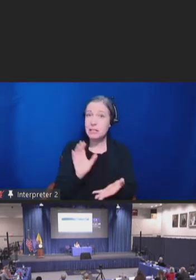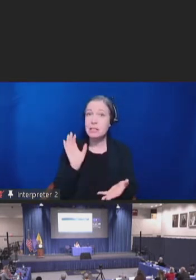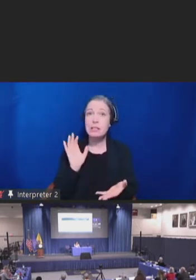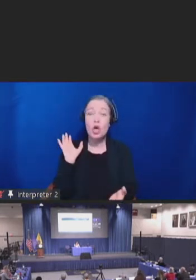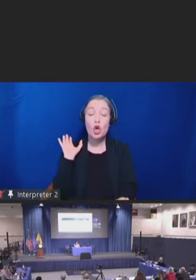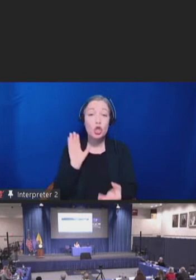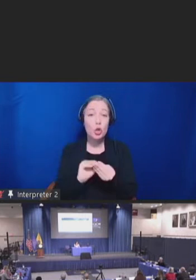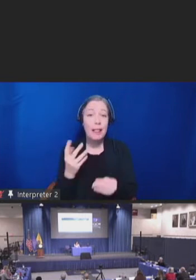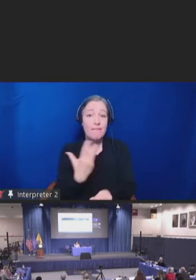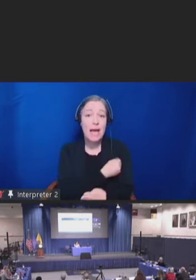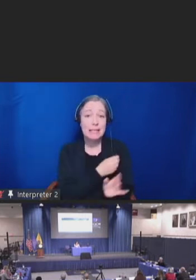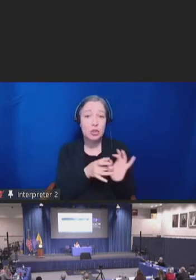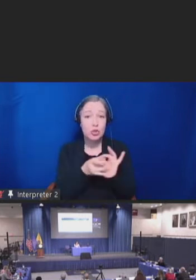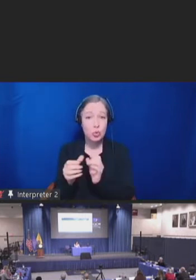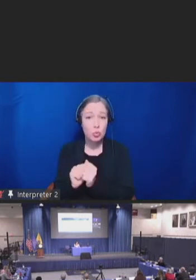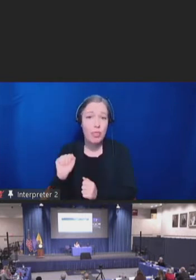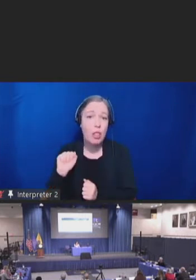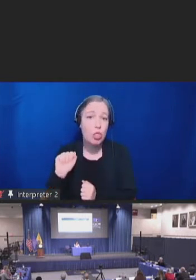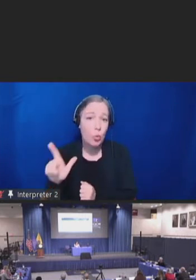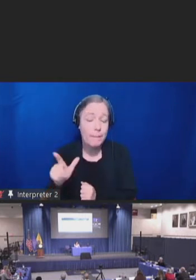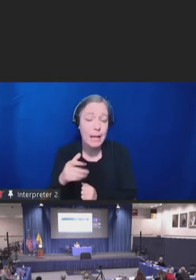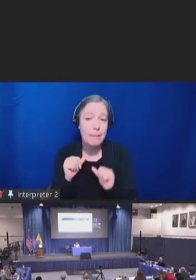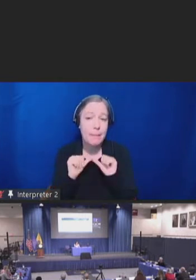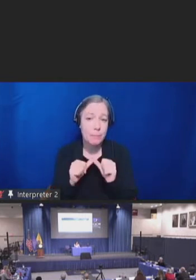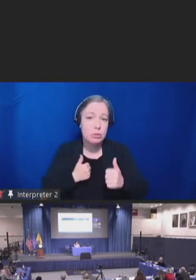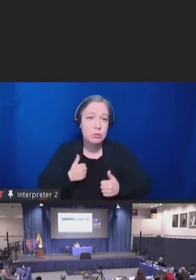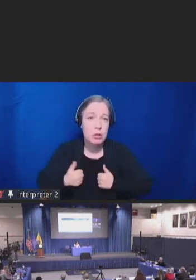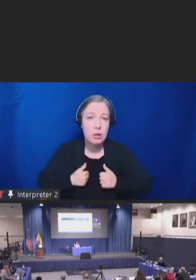The first column are the variables in the model.